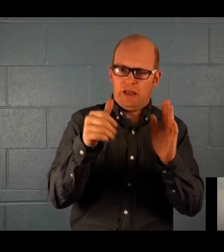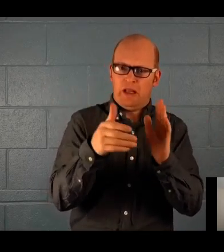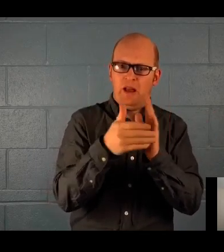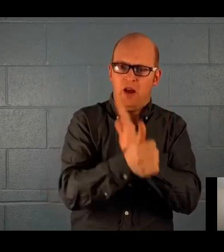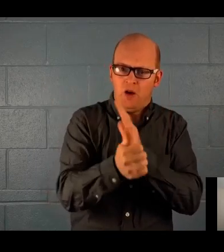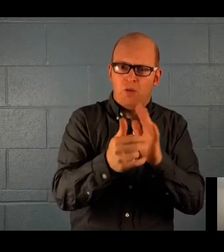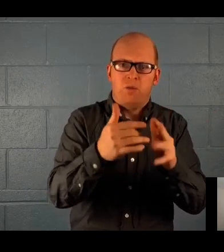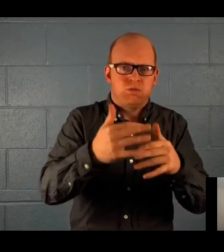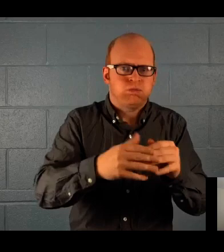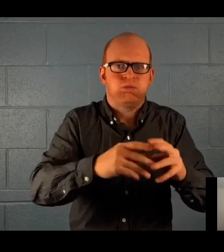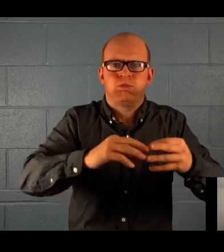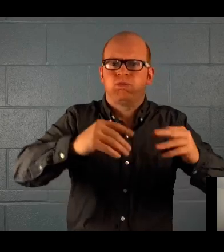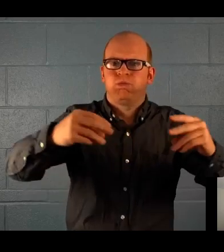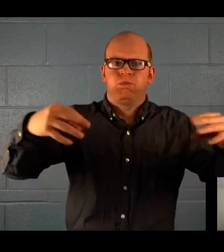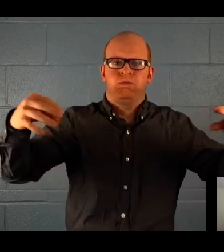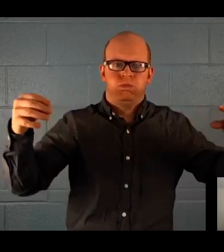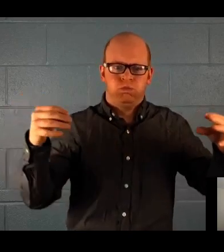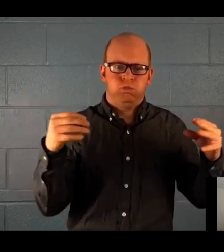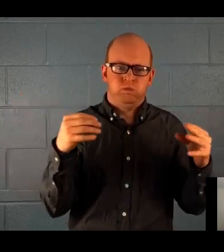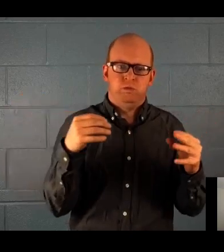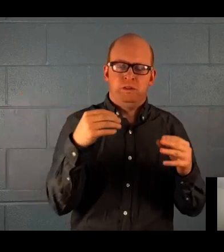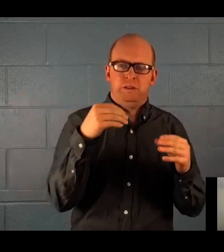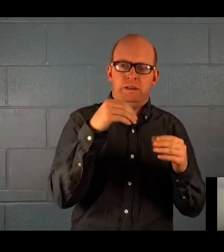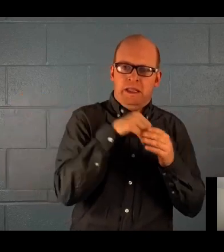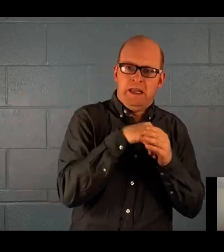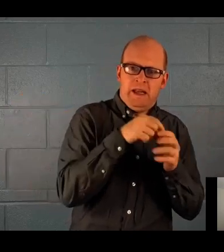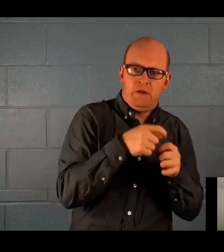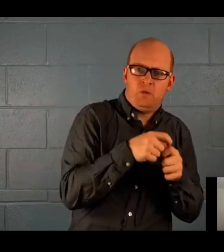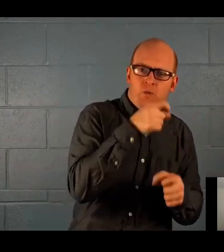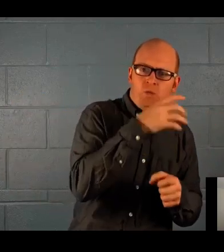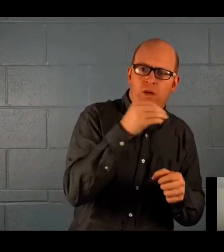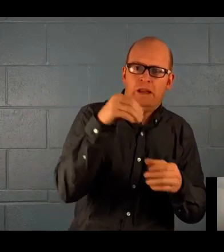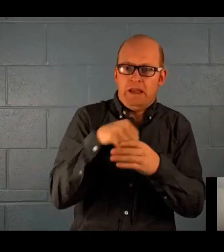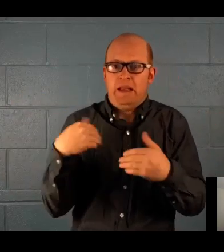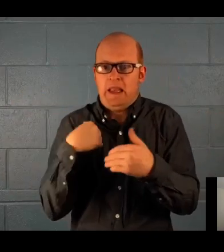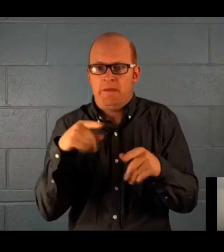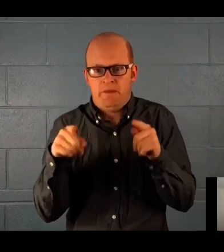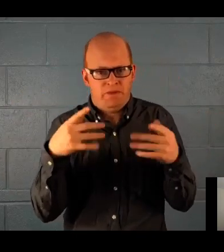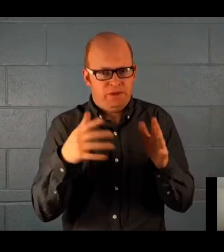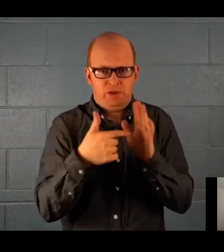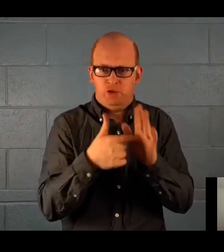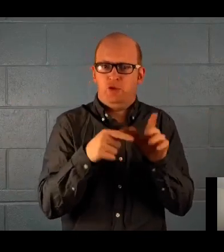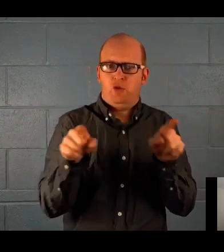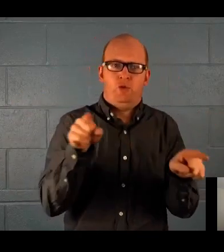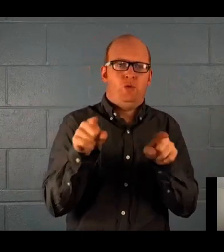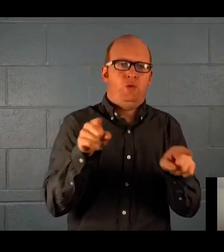expression, both in vitro and in vivo. And importantly, we also showed that the sequence